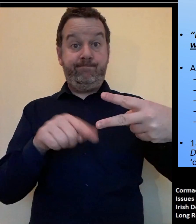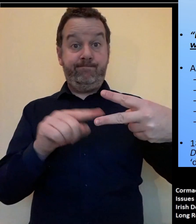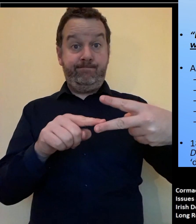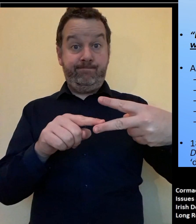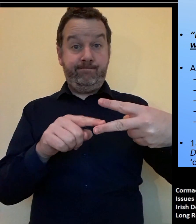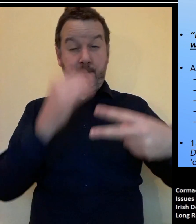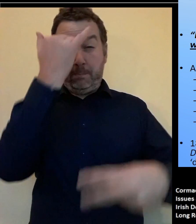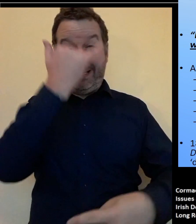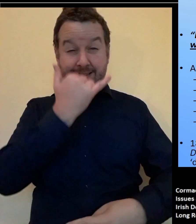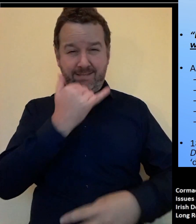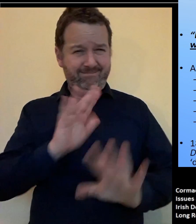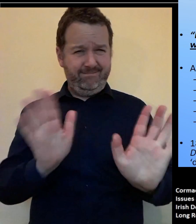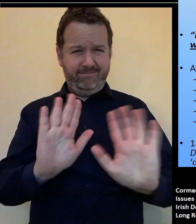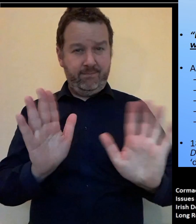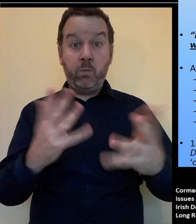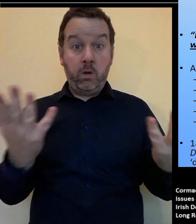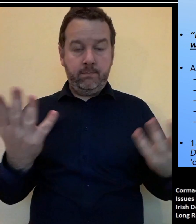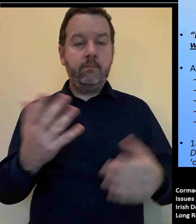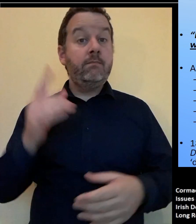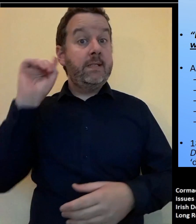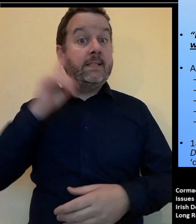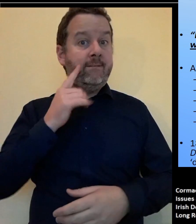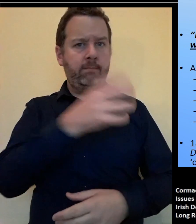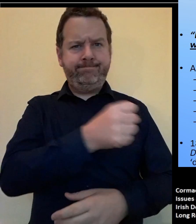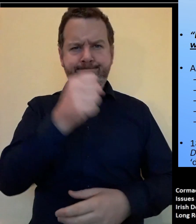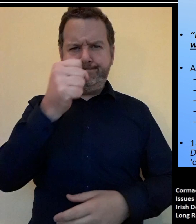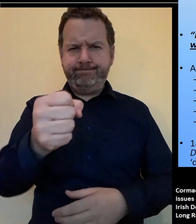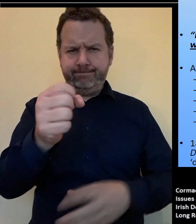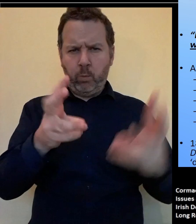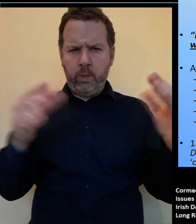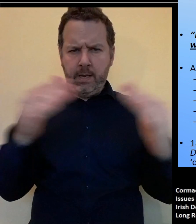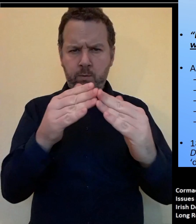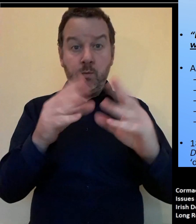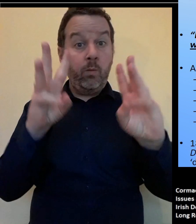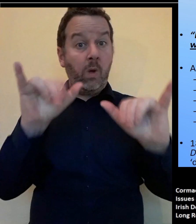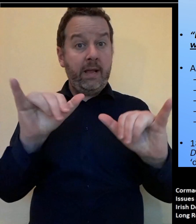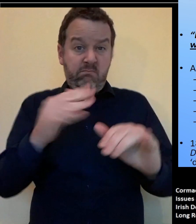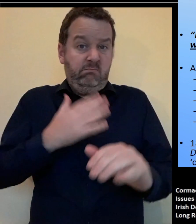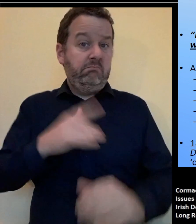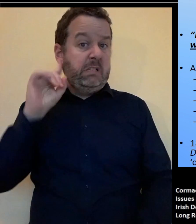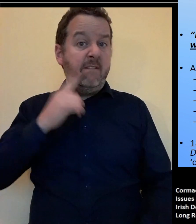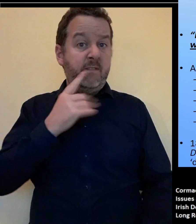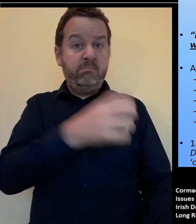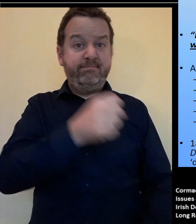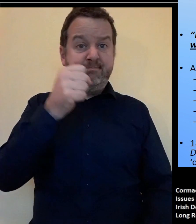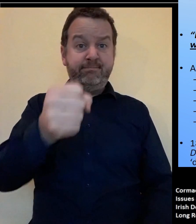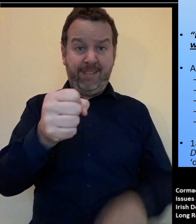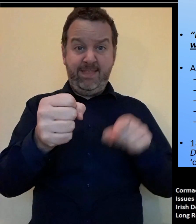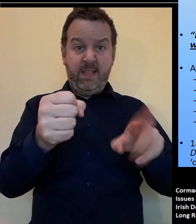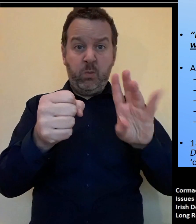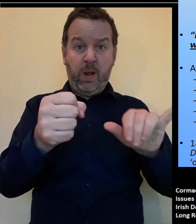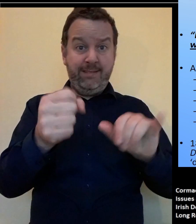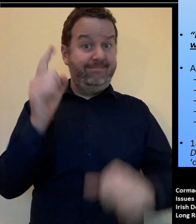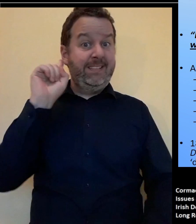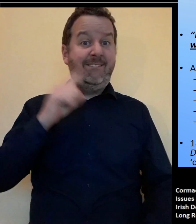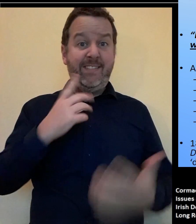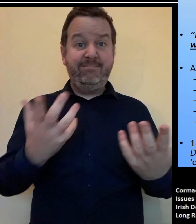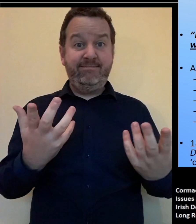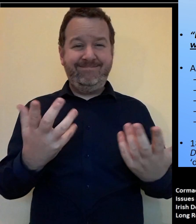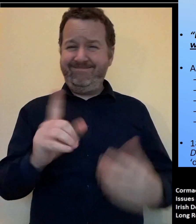Another myth - that deaf people were in workhouses just 'because they were deaf'.